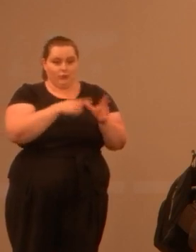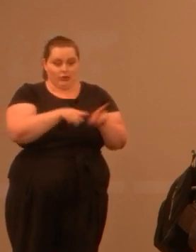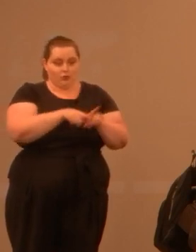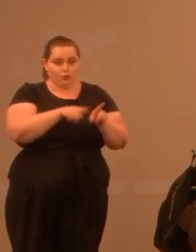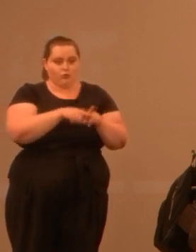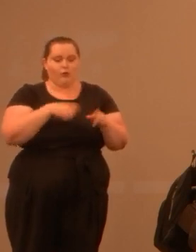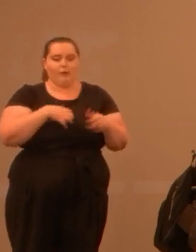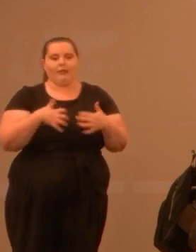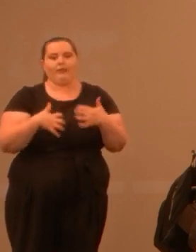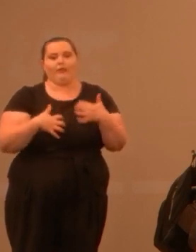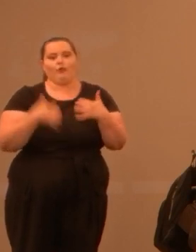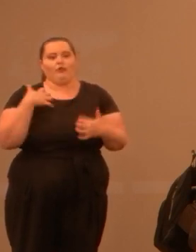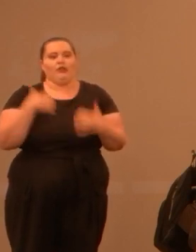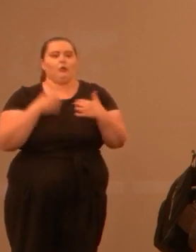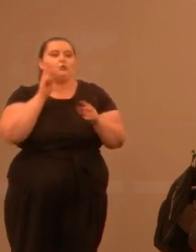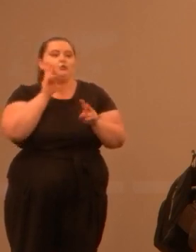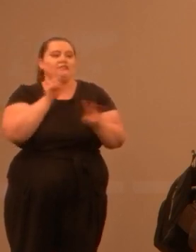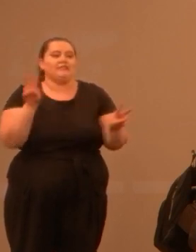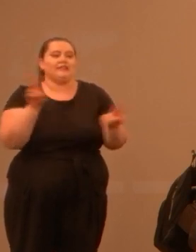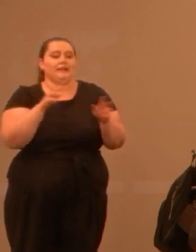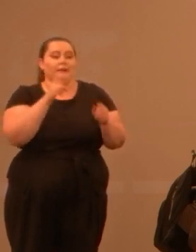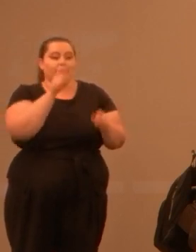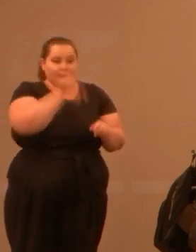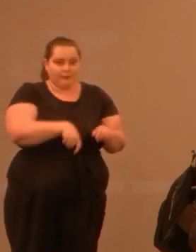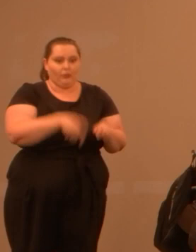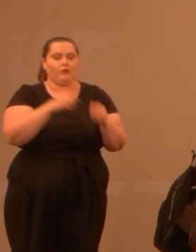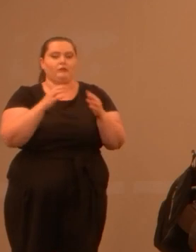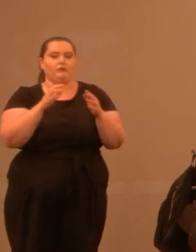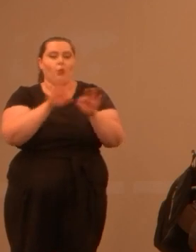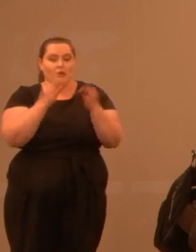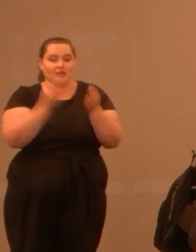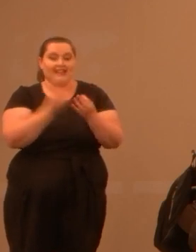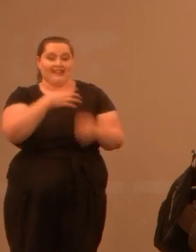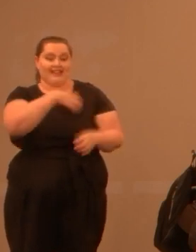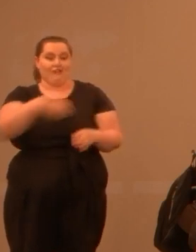individuals, organisations and government agencies right here